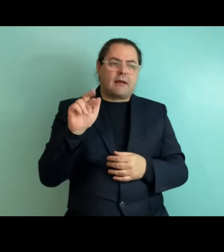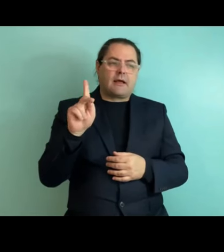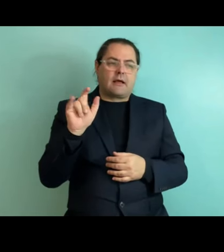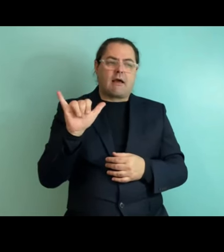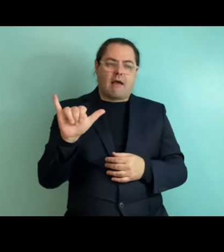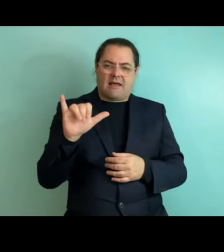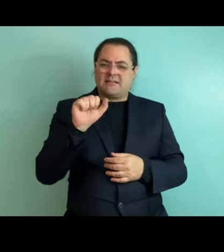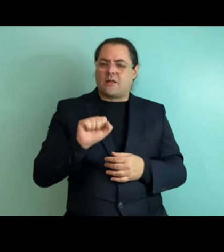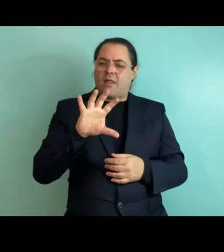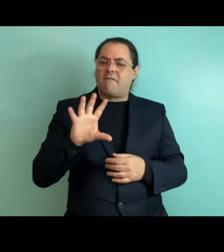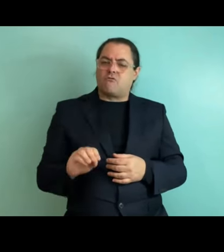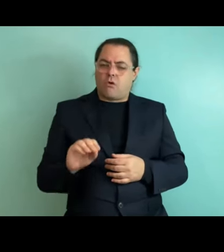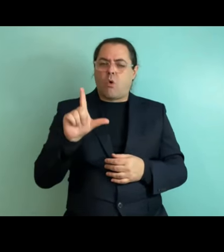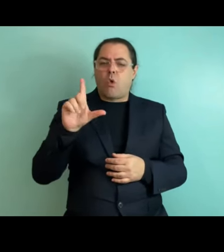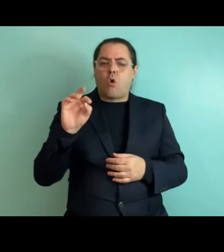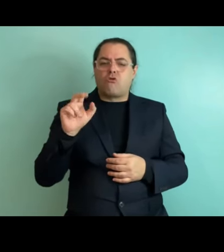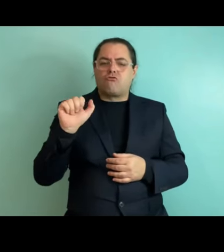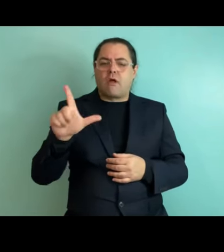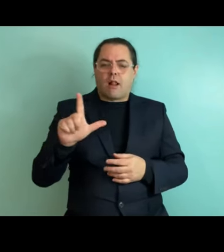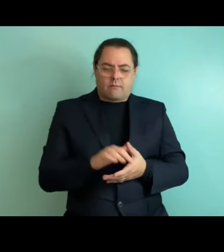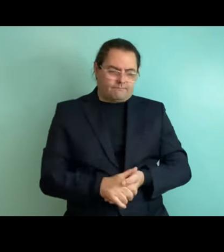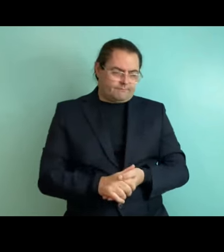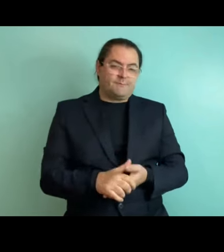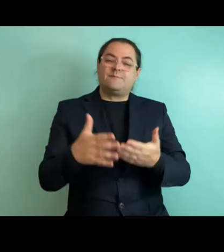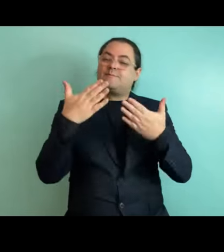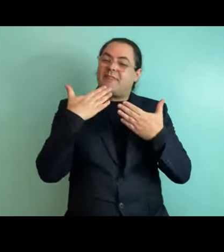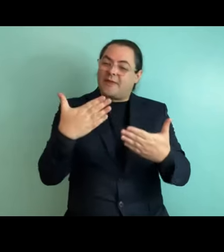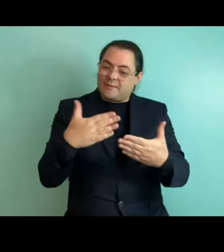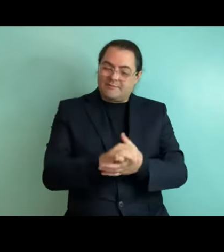11:20:37 Play. 11:20:40 Thank you so much. I think my, my